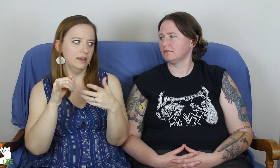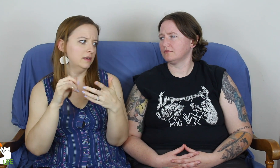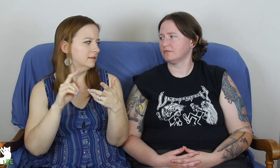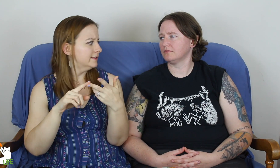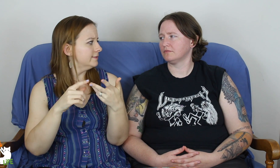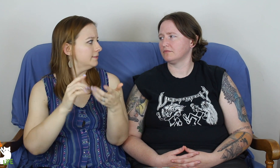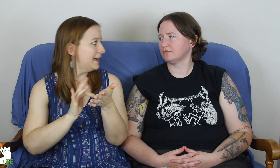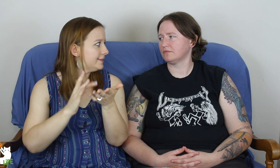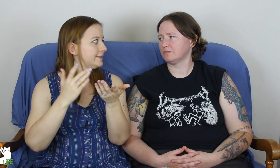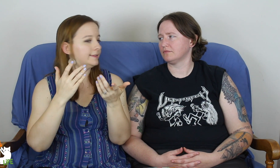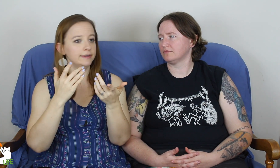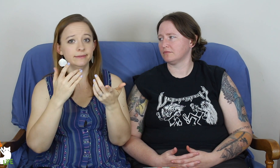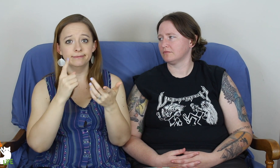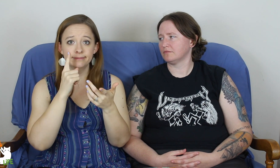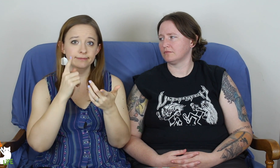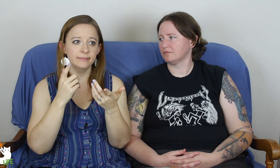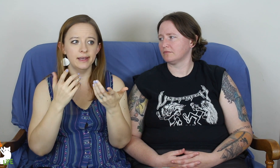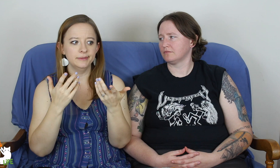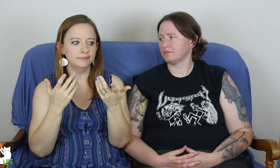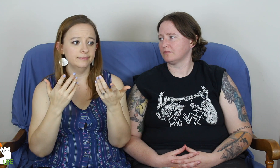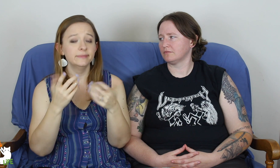like the IUI, the medication...